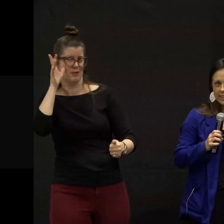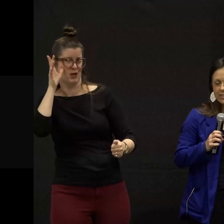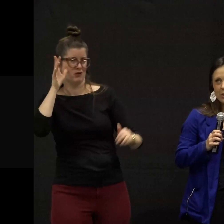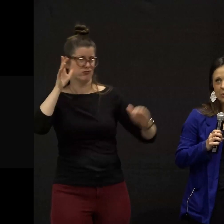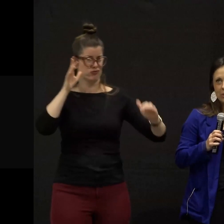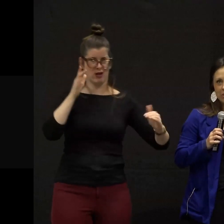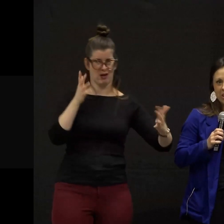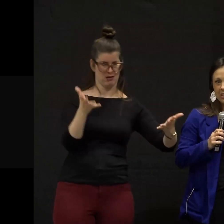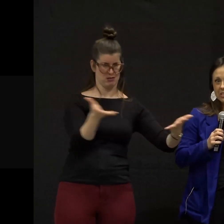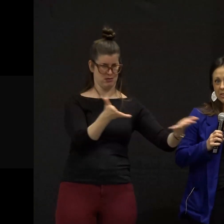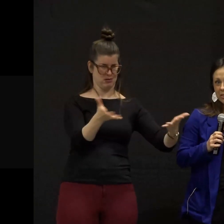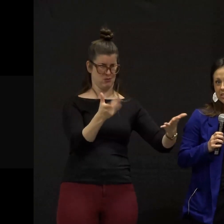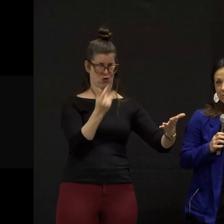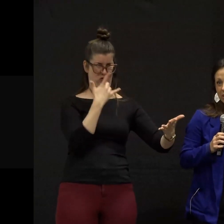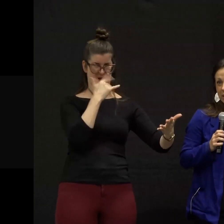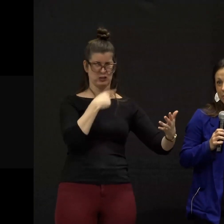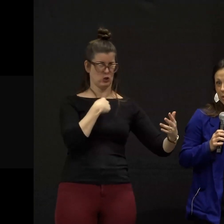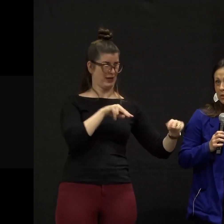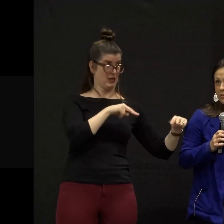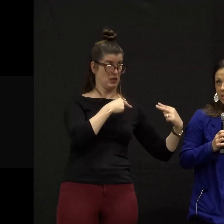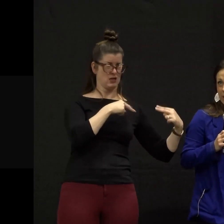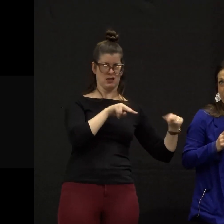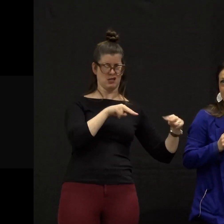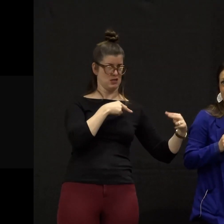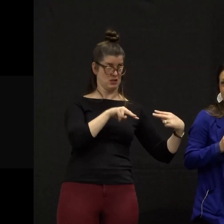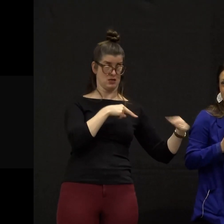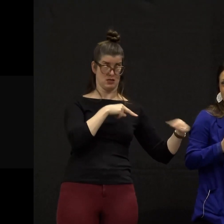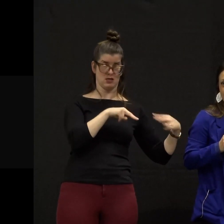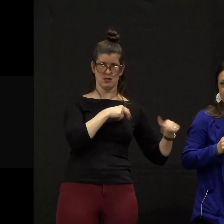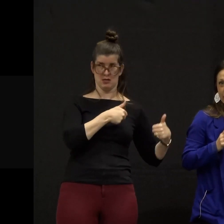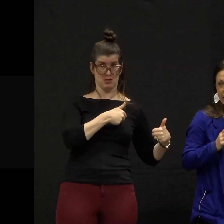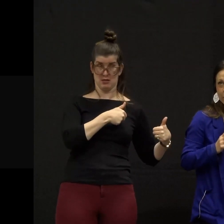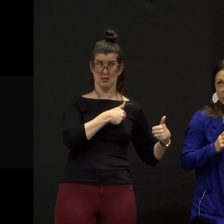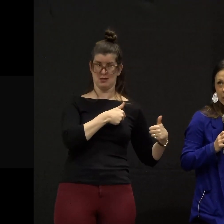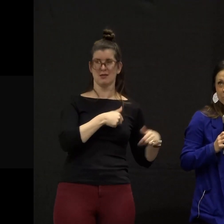So we rely on each other to really observe what's happening in a dynamic way.